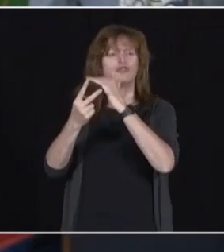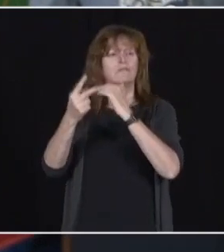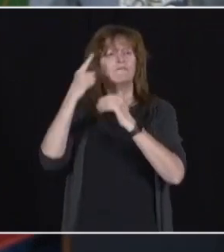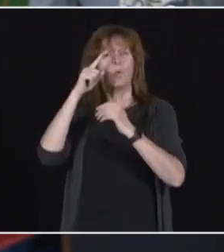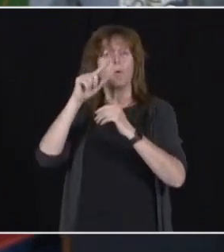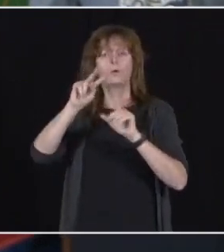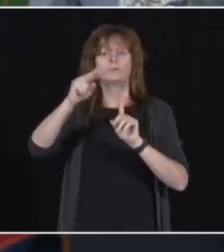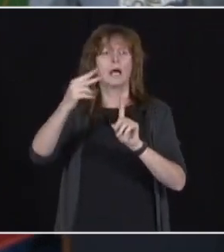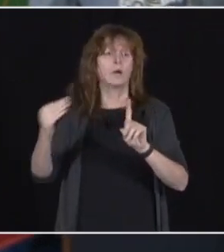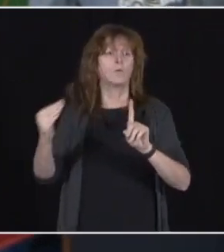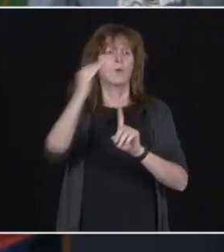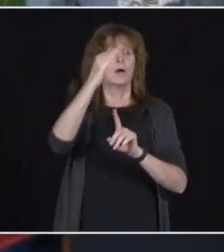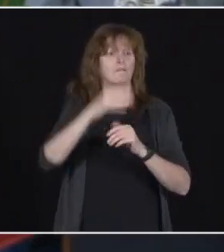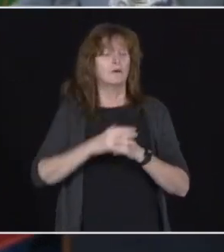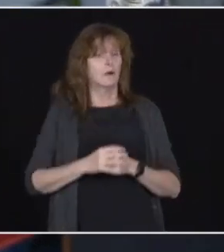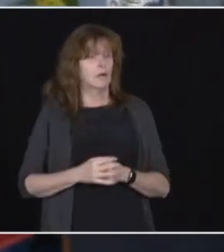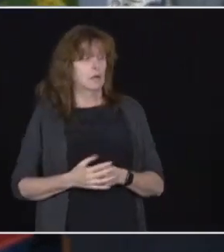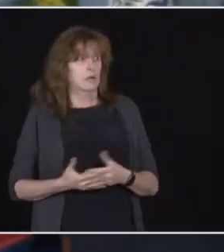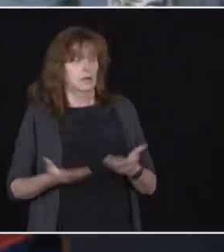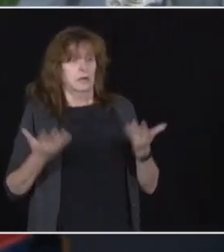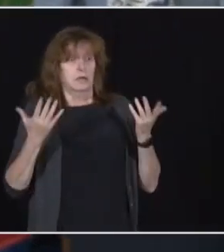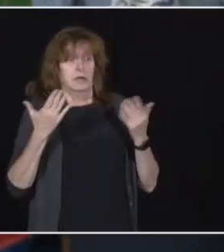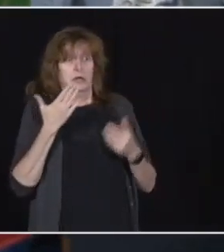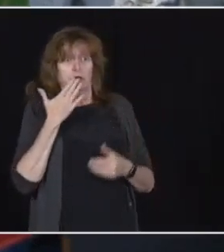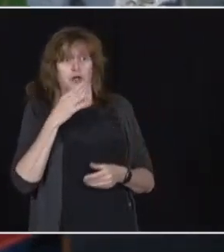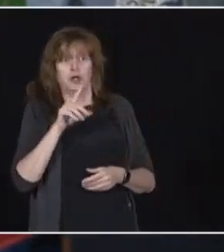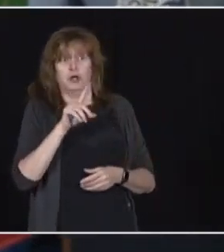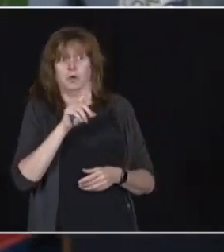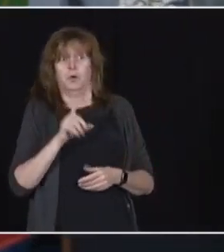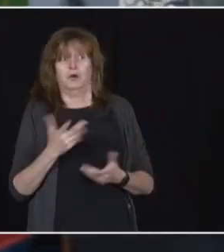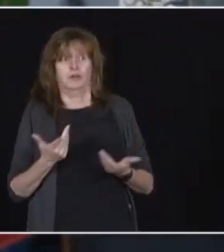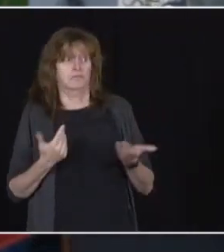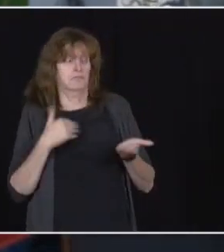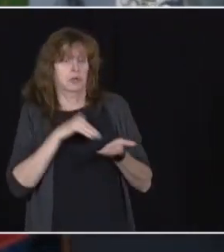That's a good question. I will leave it up to Dr Williams.